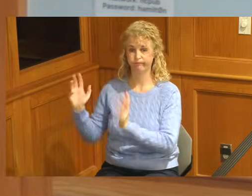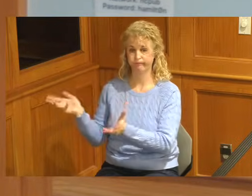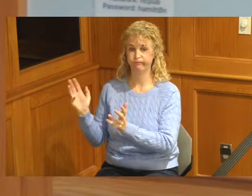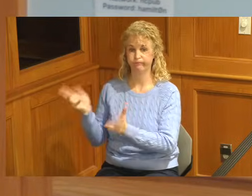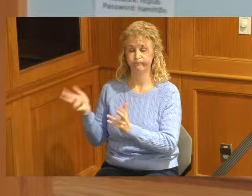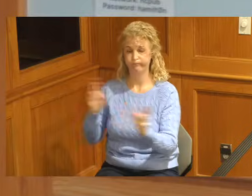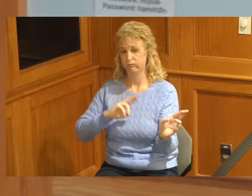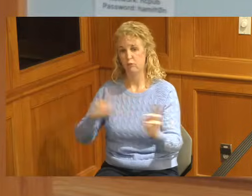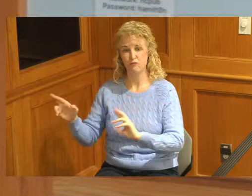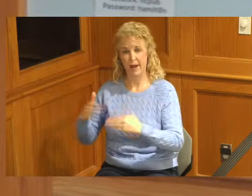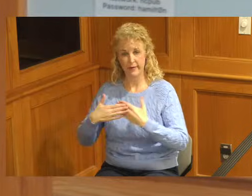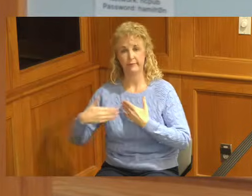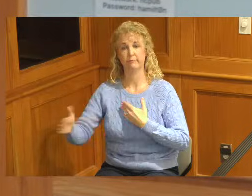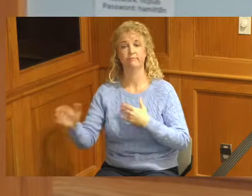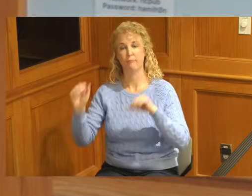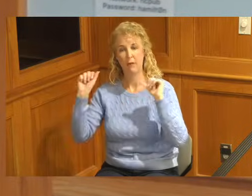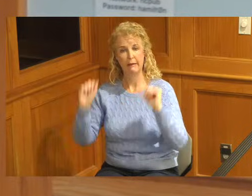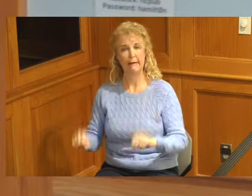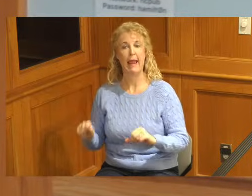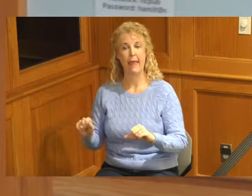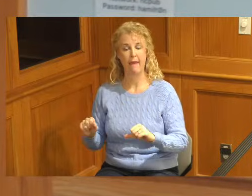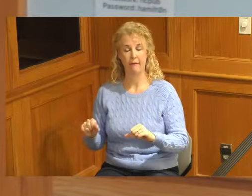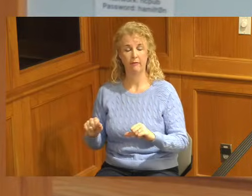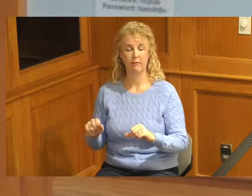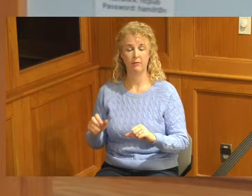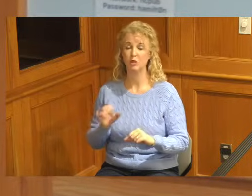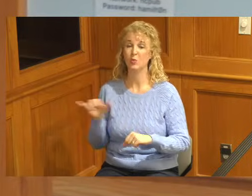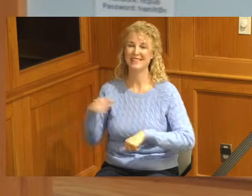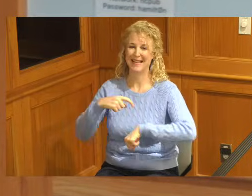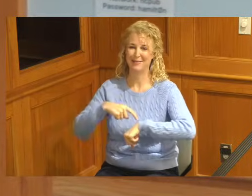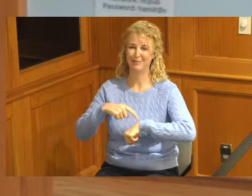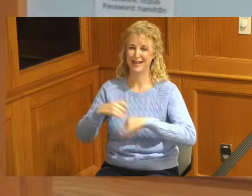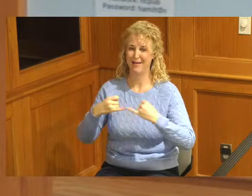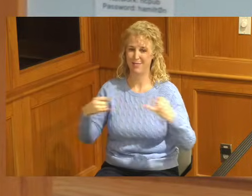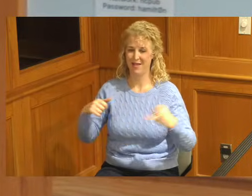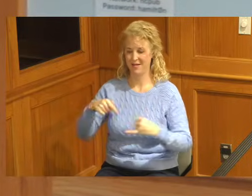where we feel it can definitely move forward. Um, and I'm, you know, we're we're going to keep